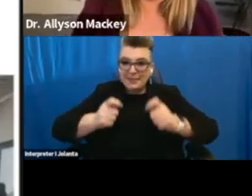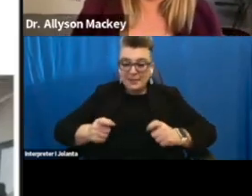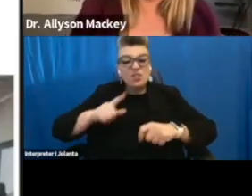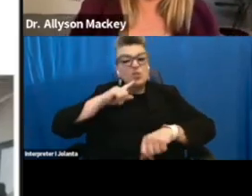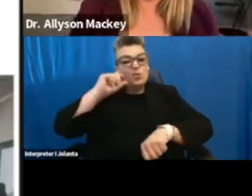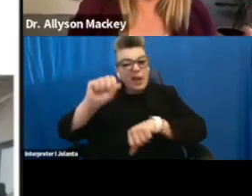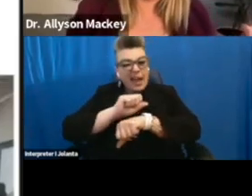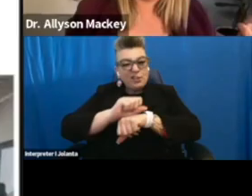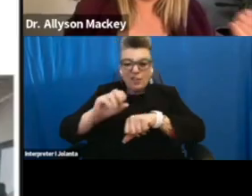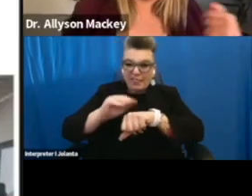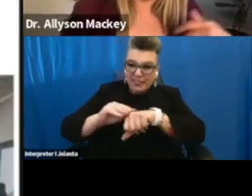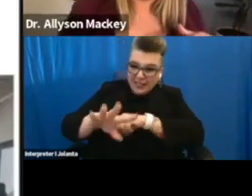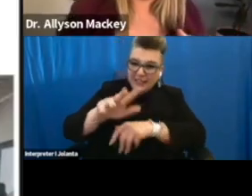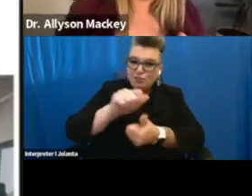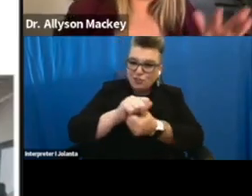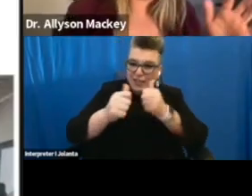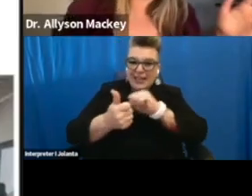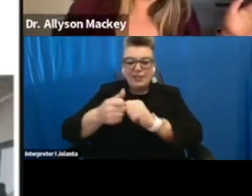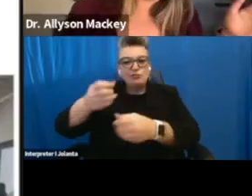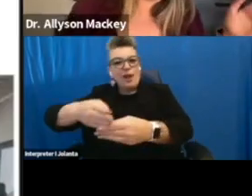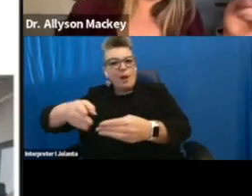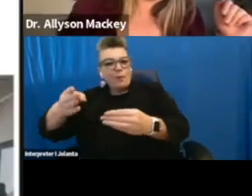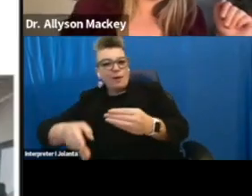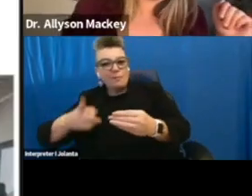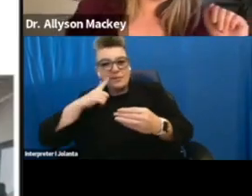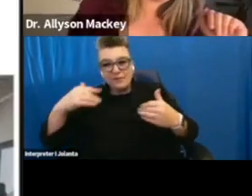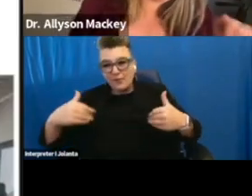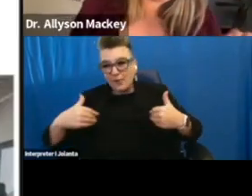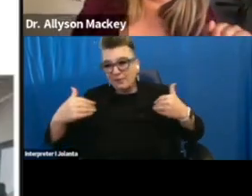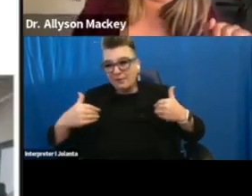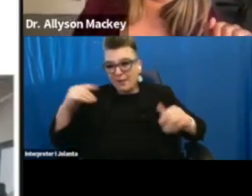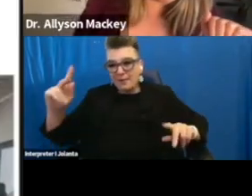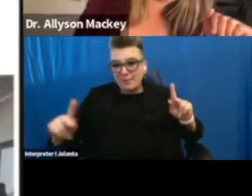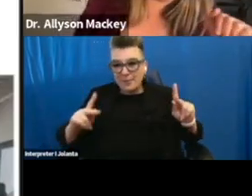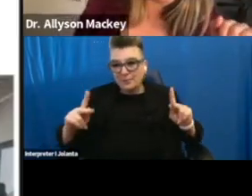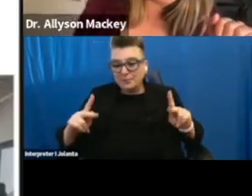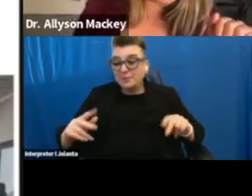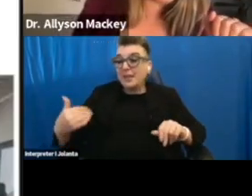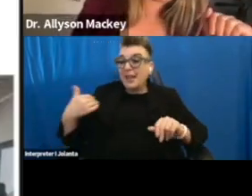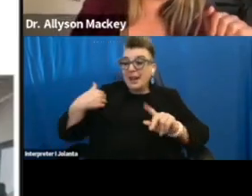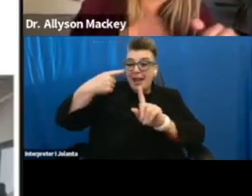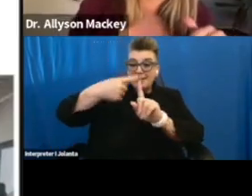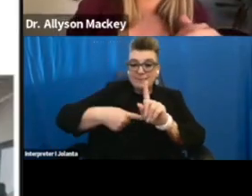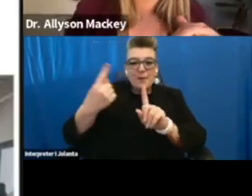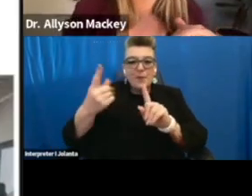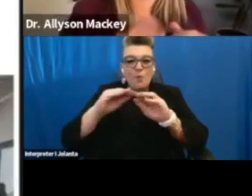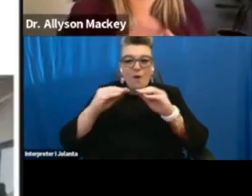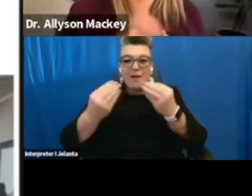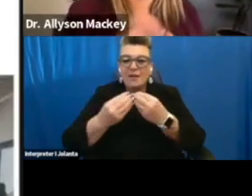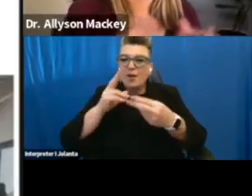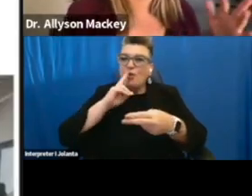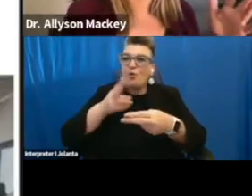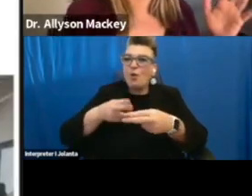young people so last month I worked with an organization called Springpoint partners to